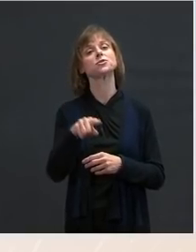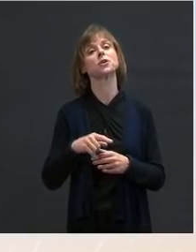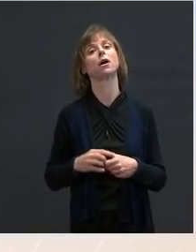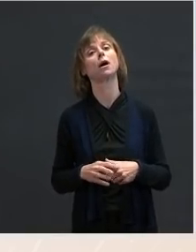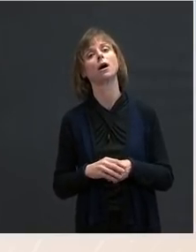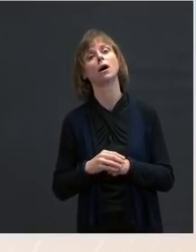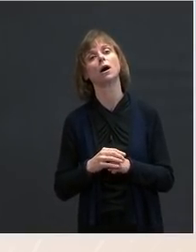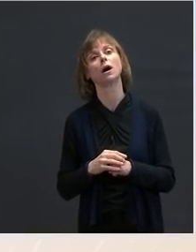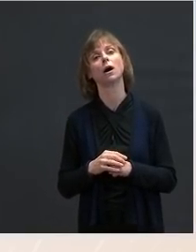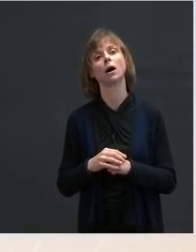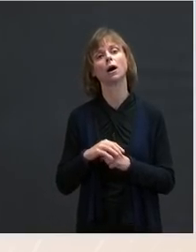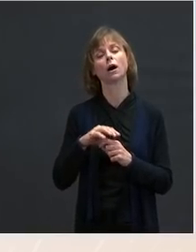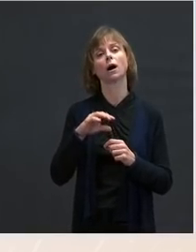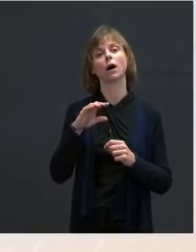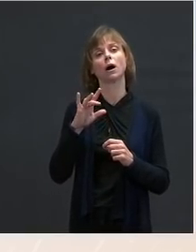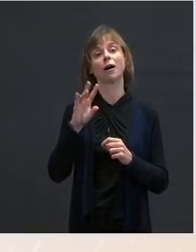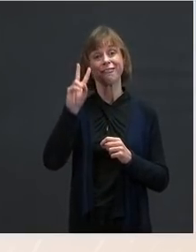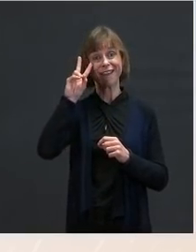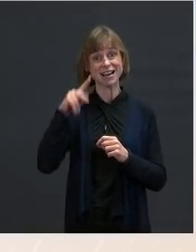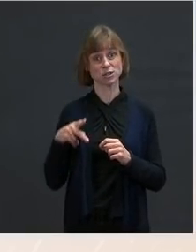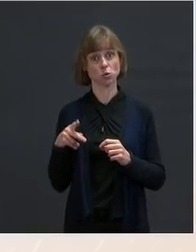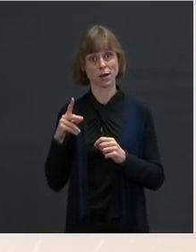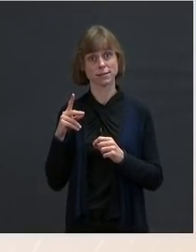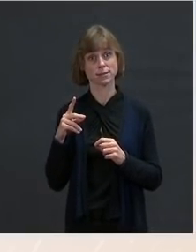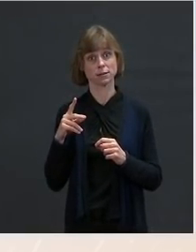as Vice President, the President met